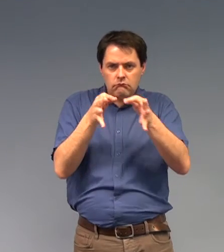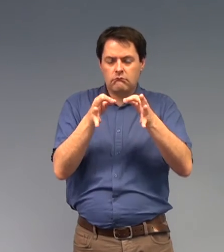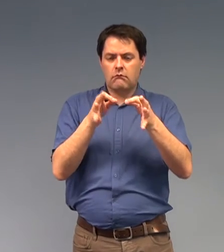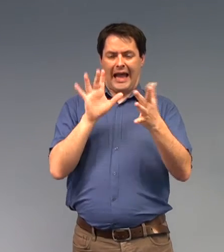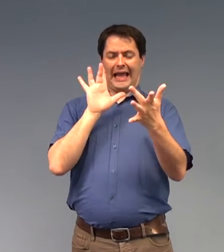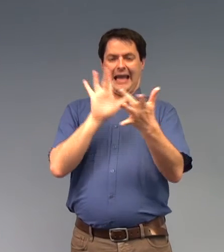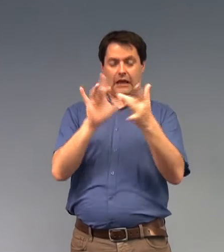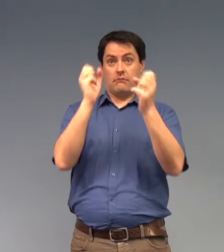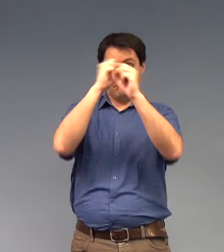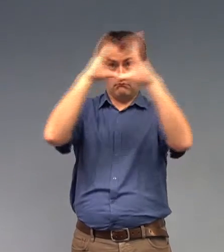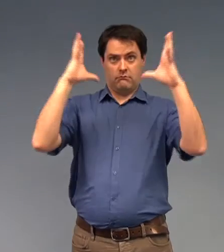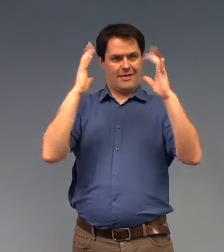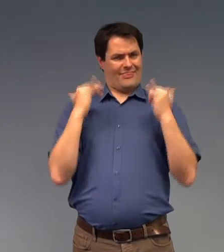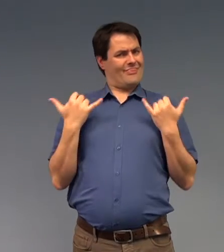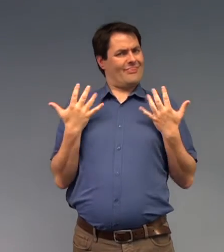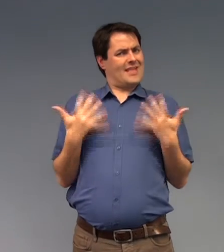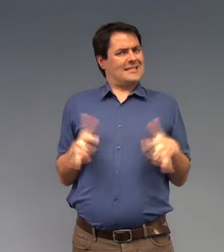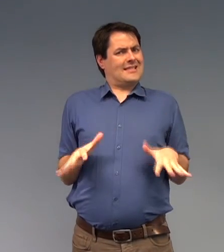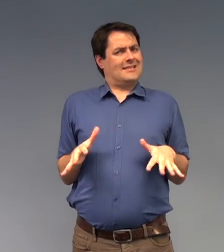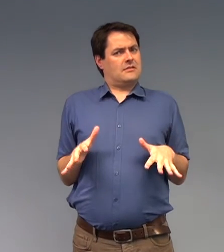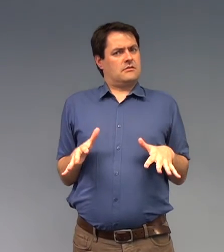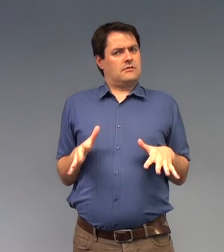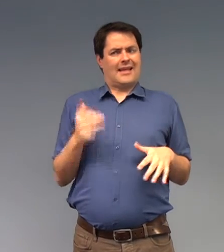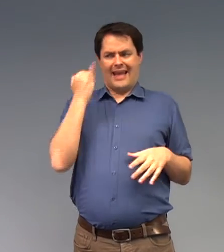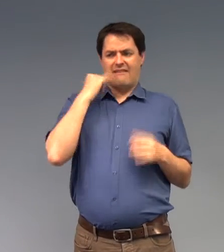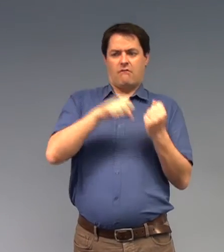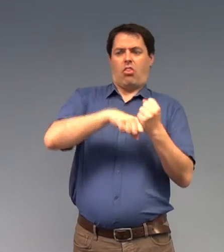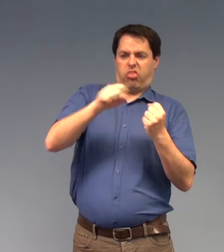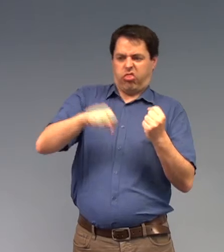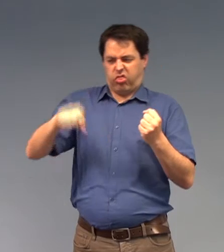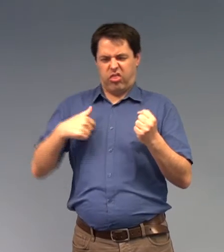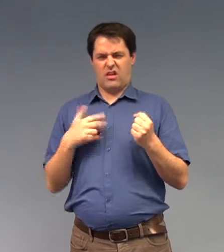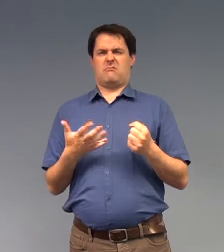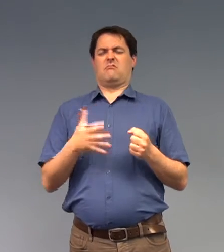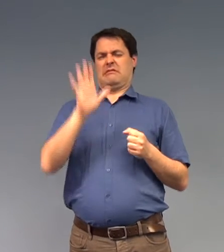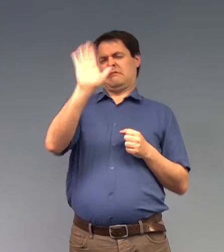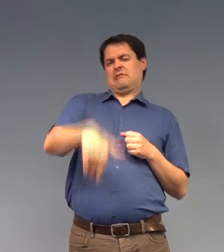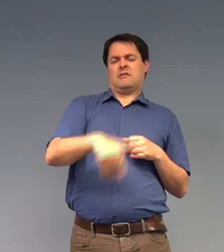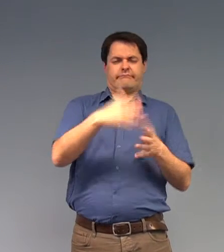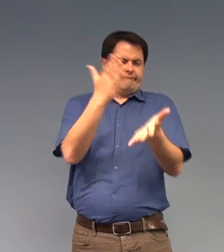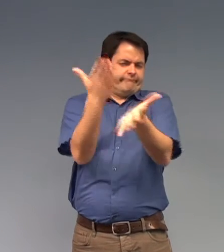how we use those contextual assumptions to understand things.